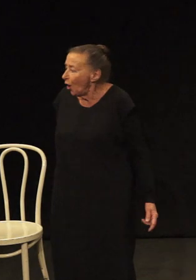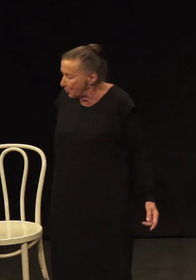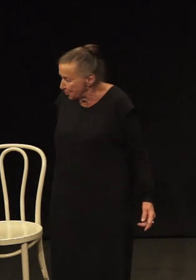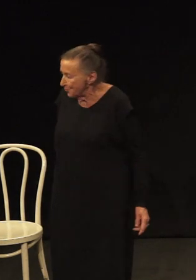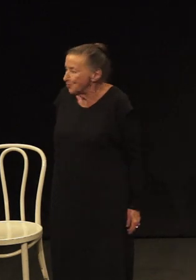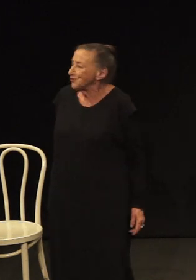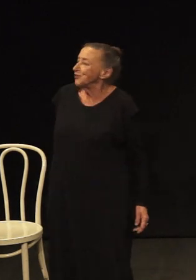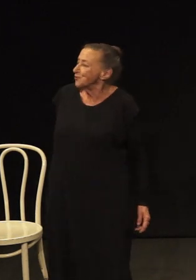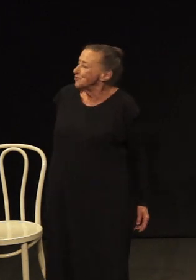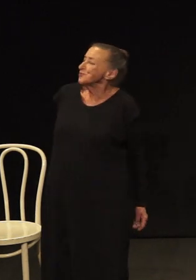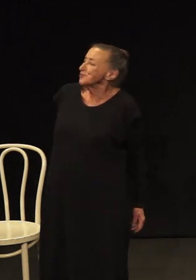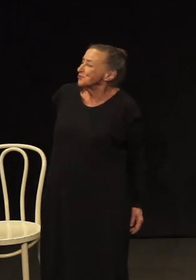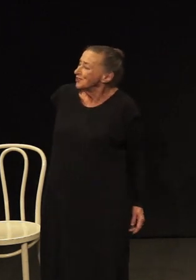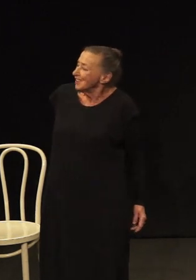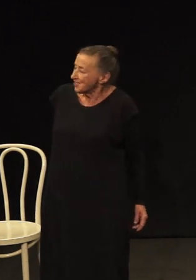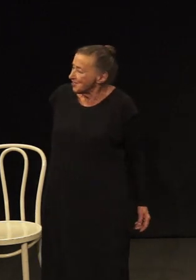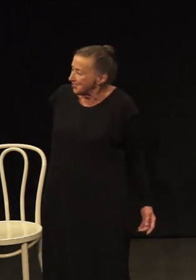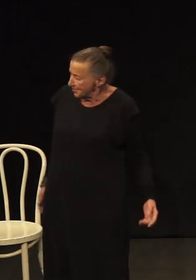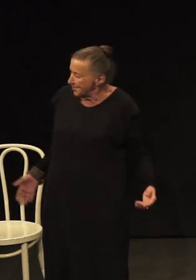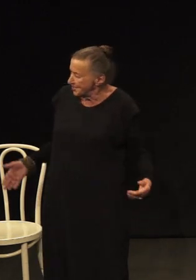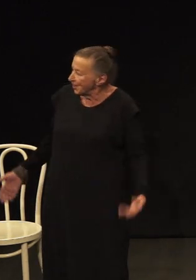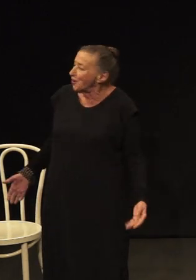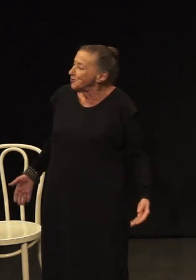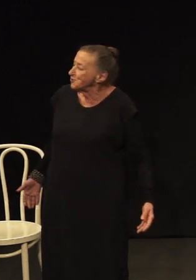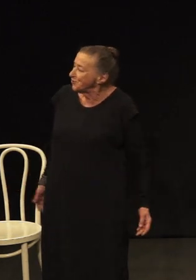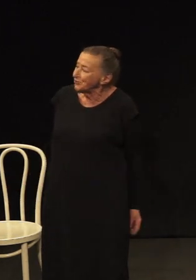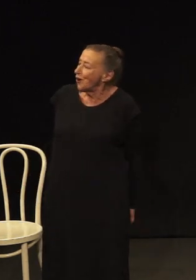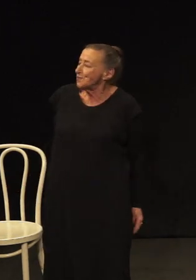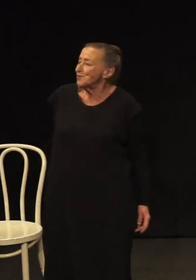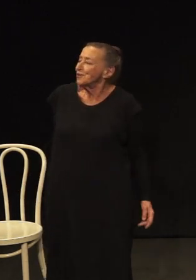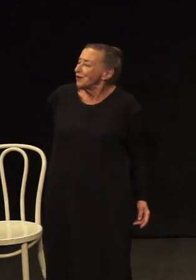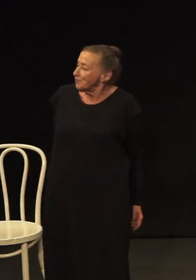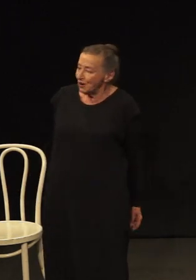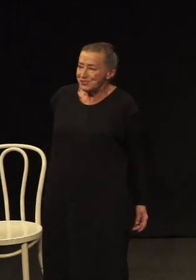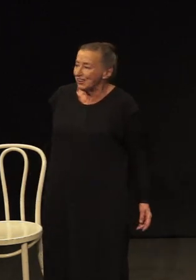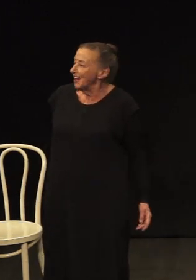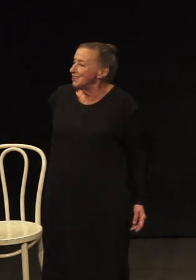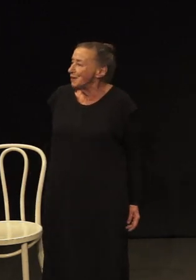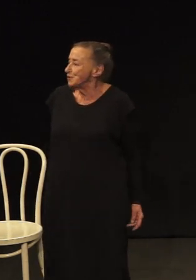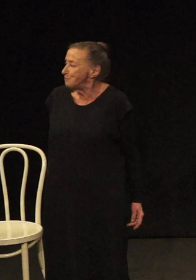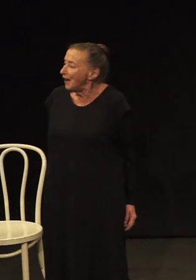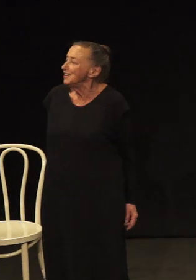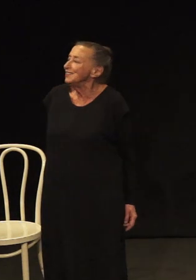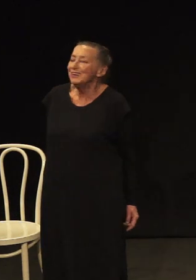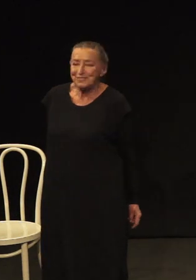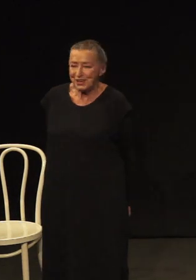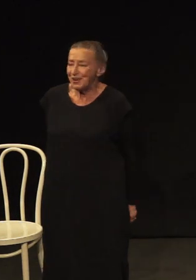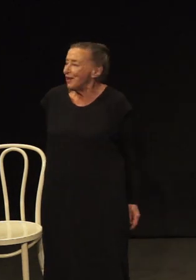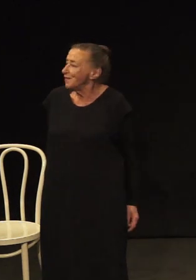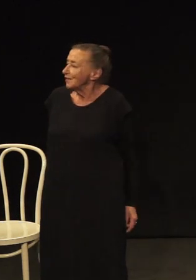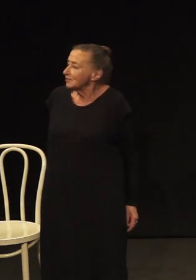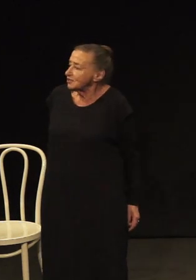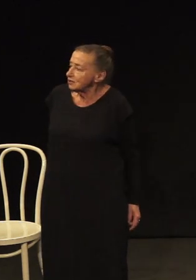"It's good you've appeared today when many young ladies have arrived to stay here in the neighbourhood.